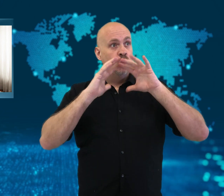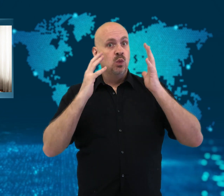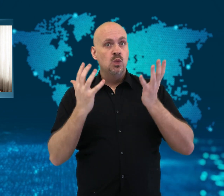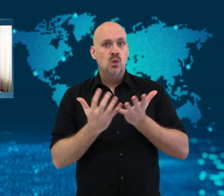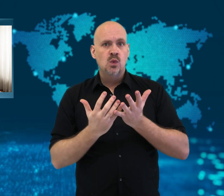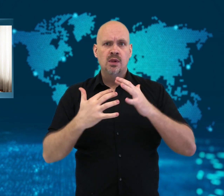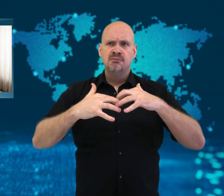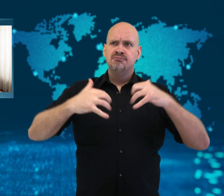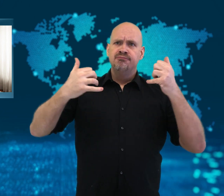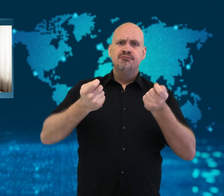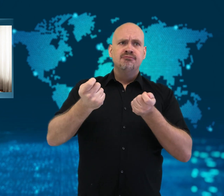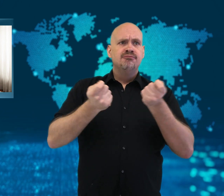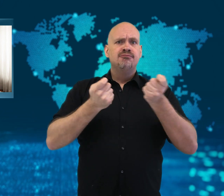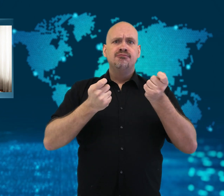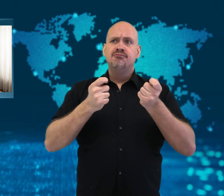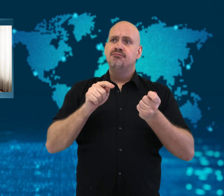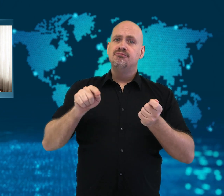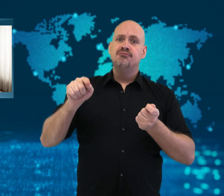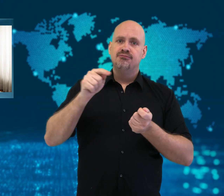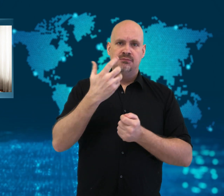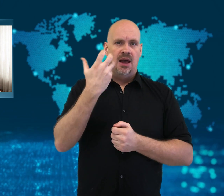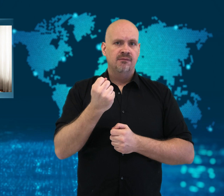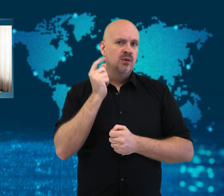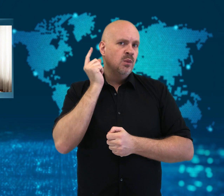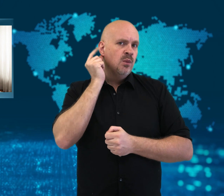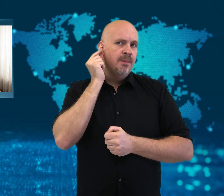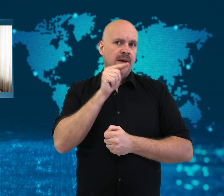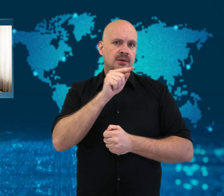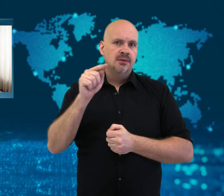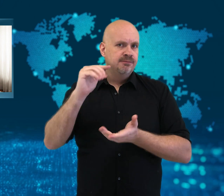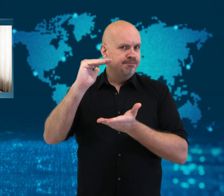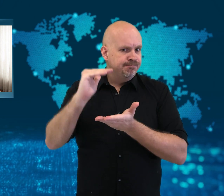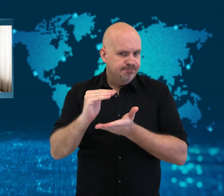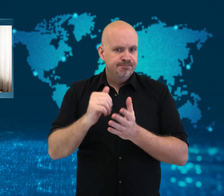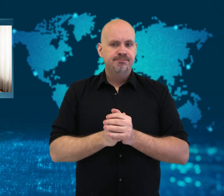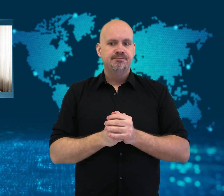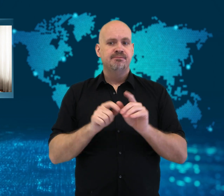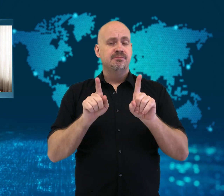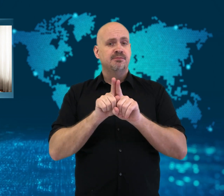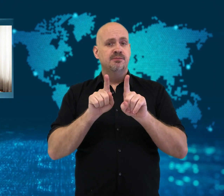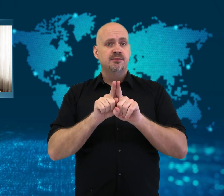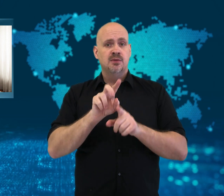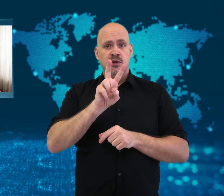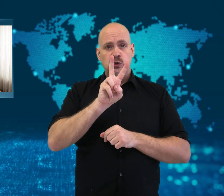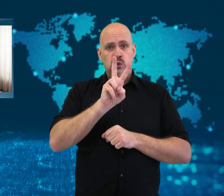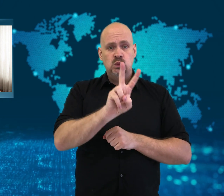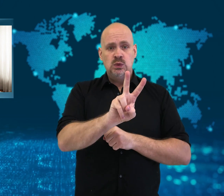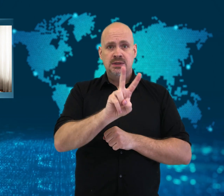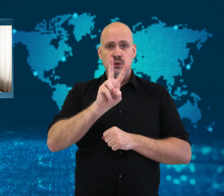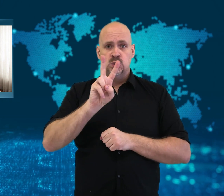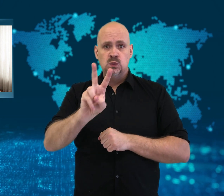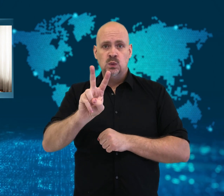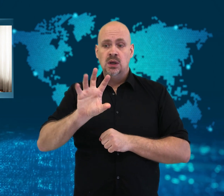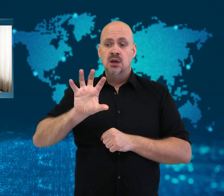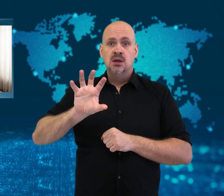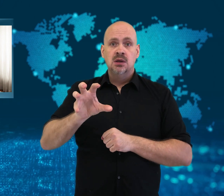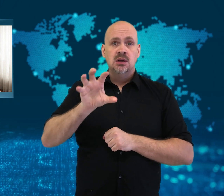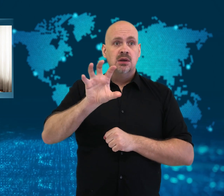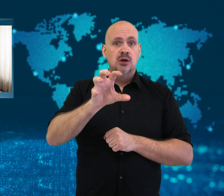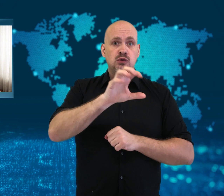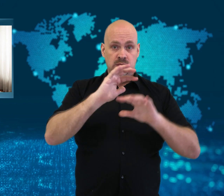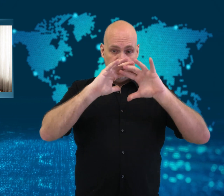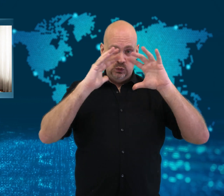Only 25% of the world's political lawmakers are women,